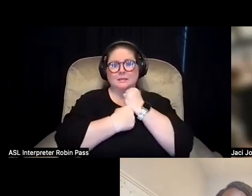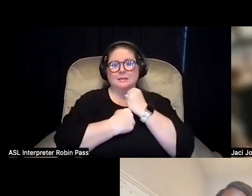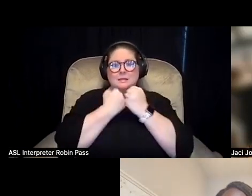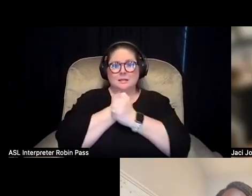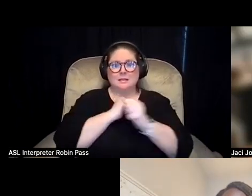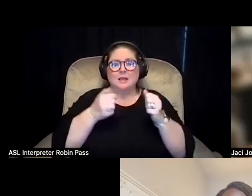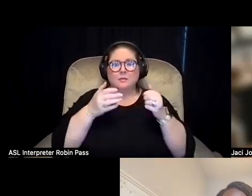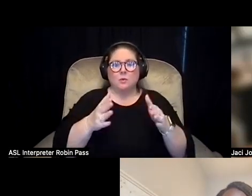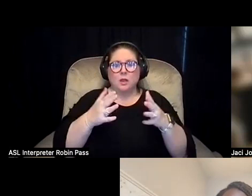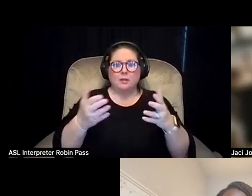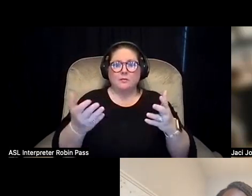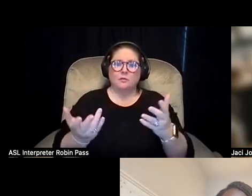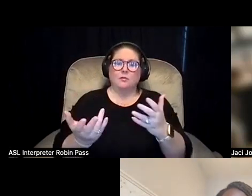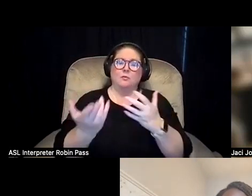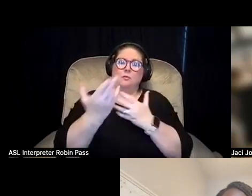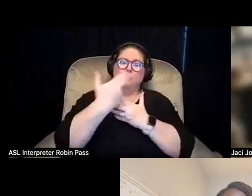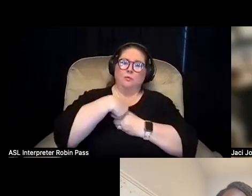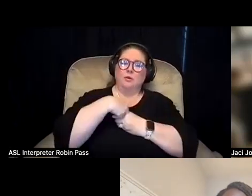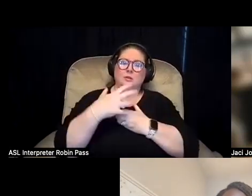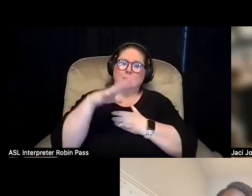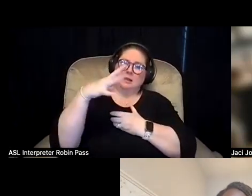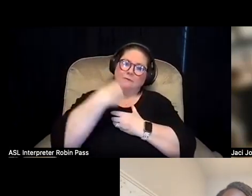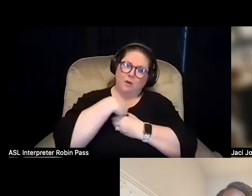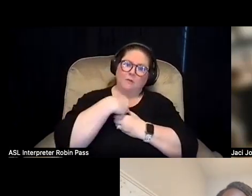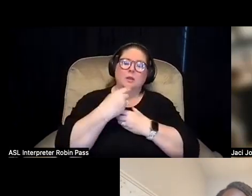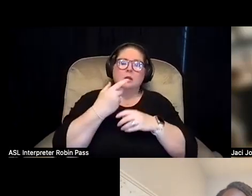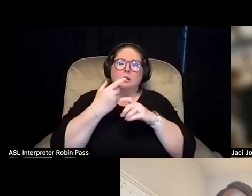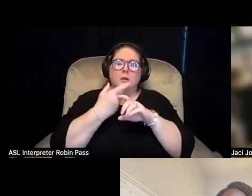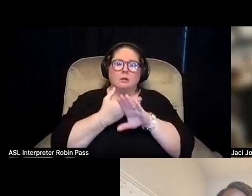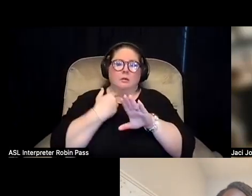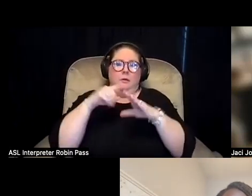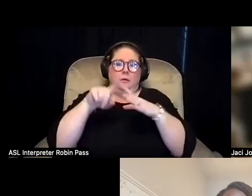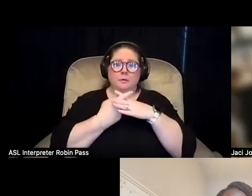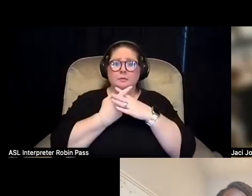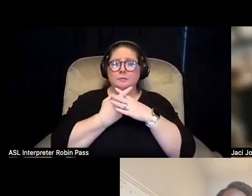students into these conversations um before you start digging into the you know into the history